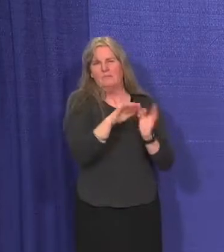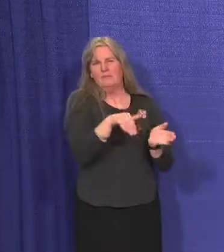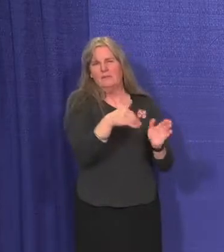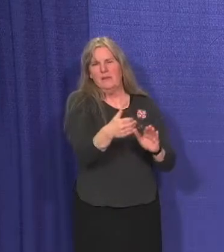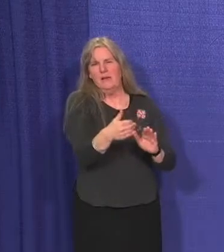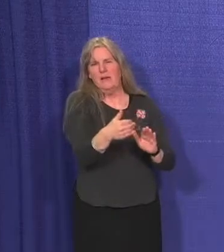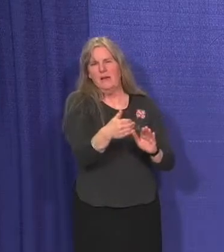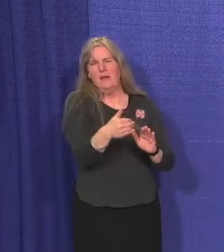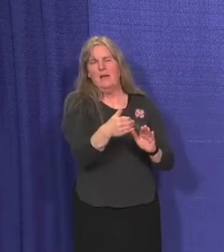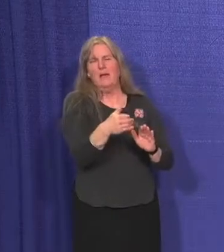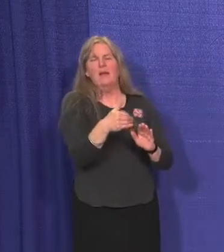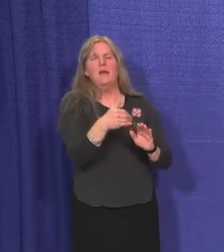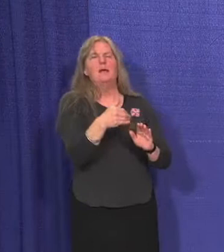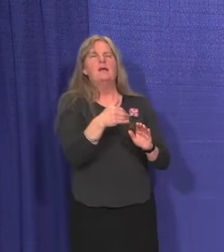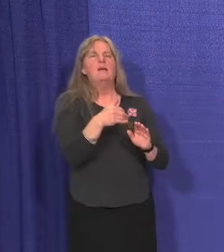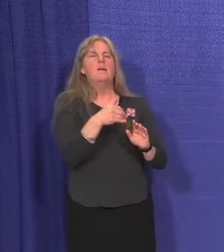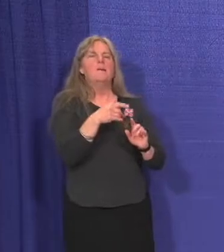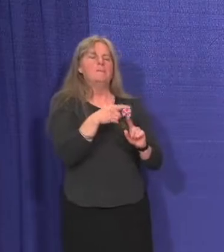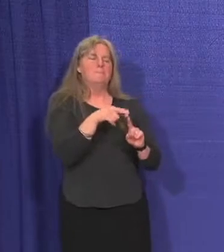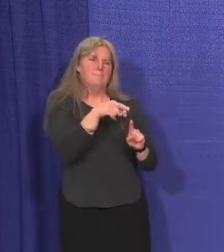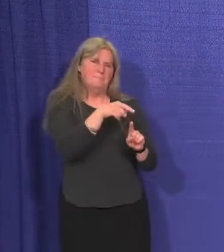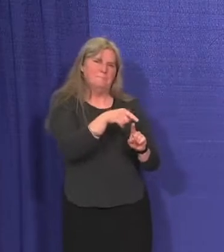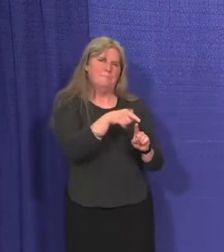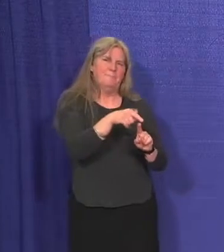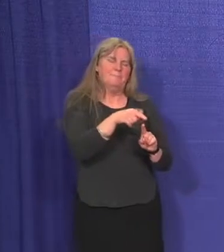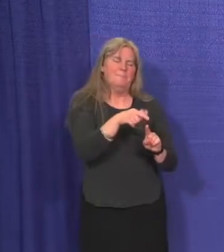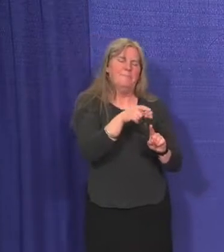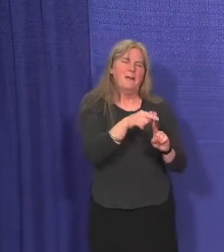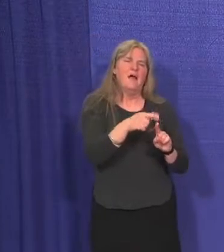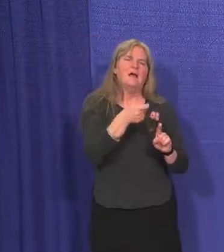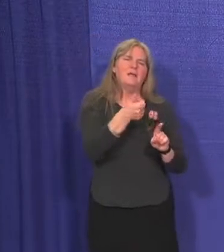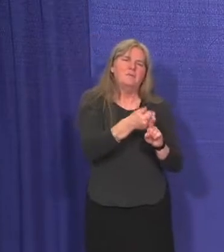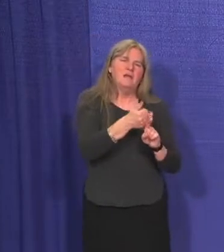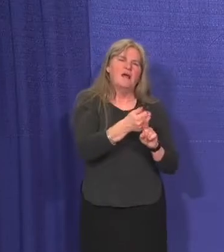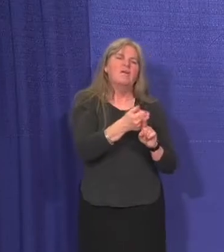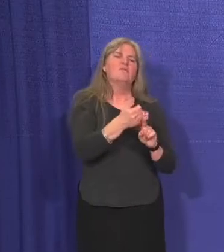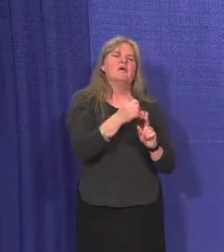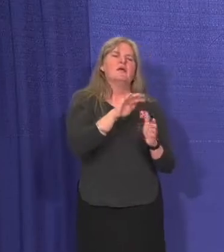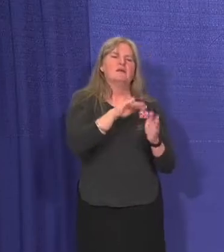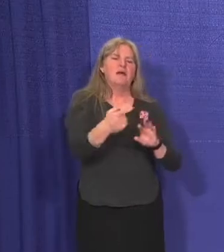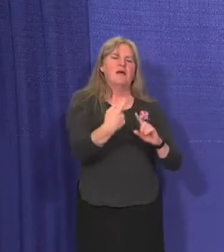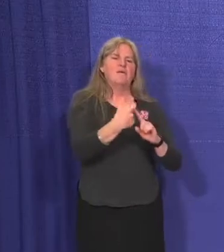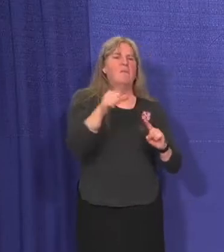identified case of COVID-19. Our most recent case was a Yukon